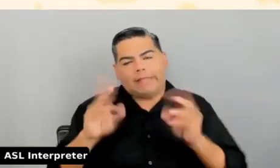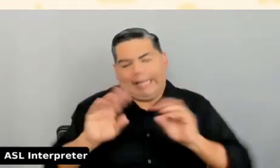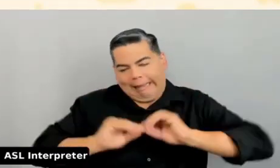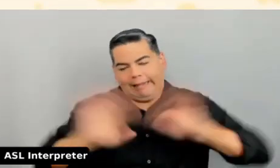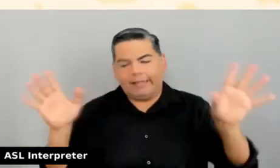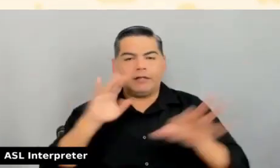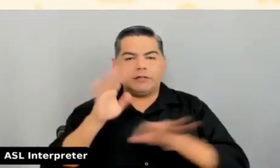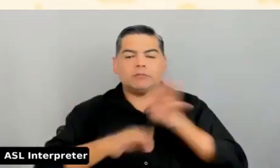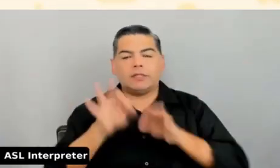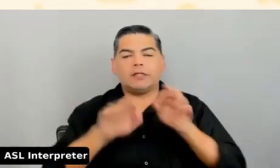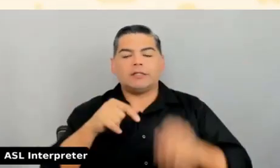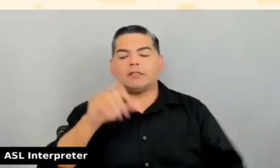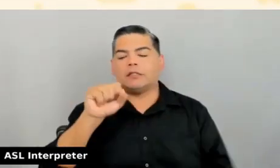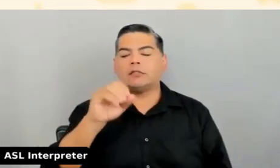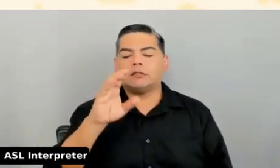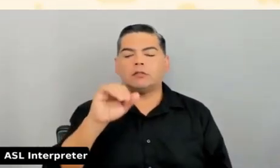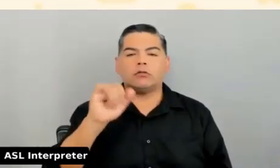And this is a very common heading used for social media.